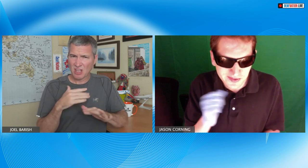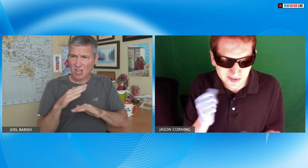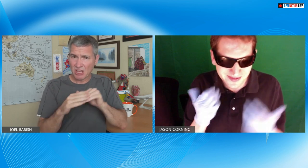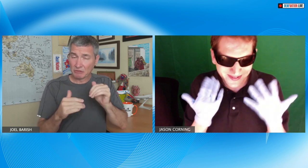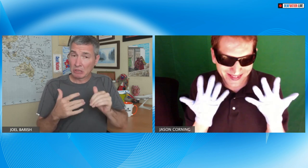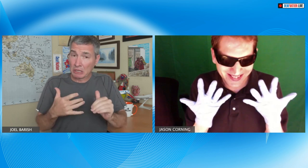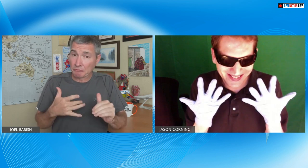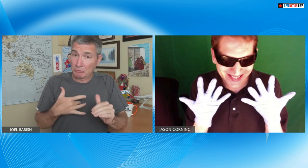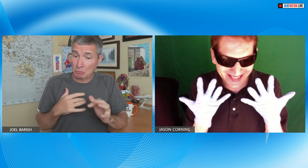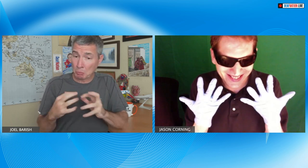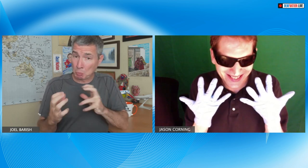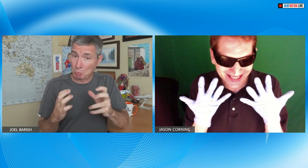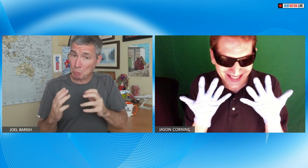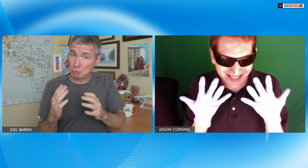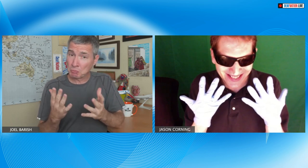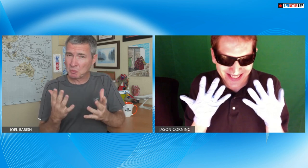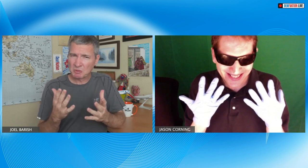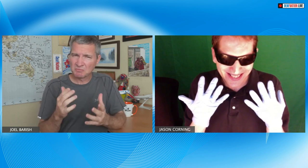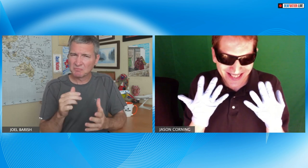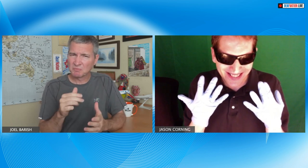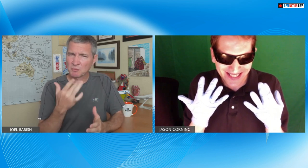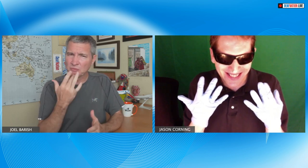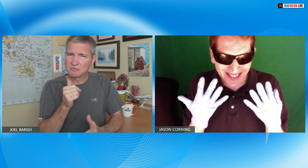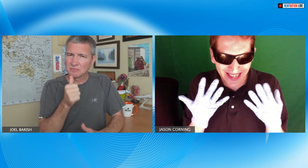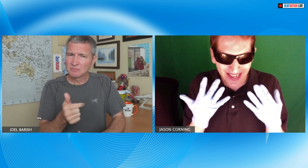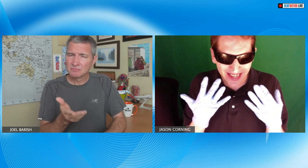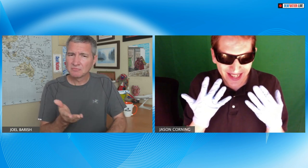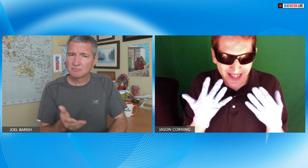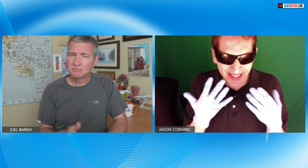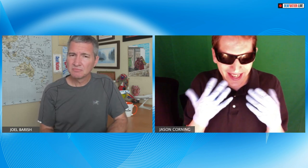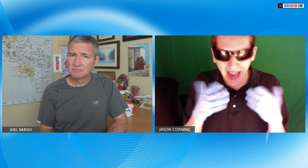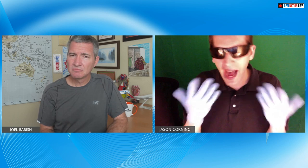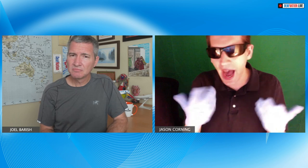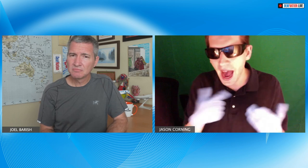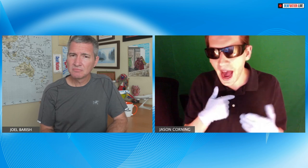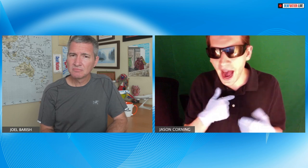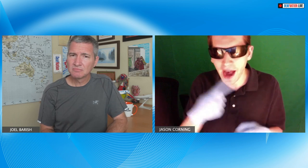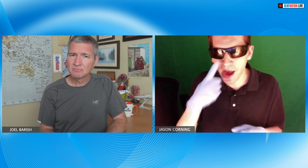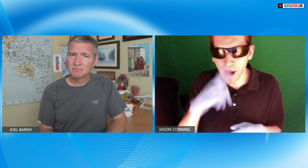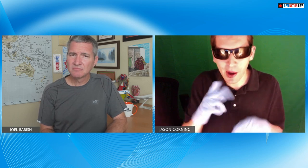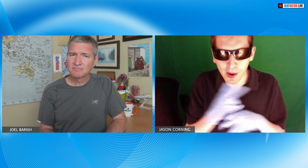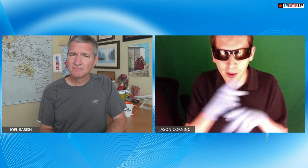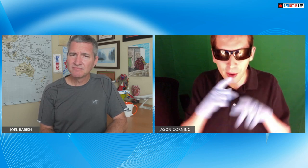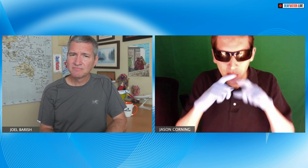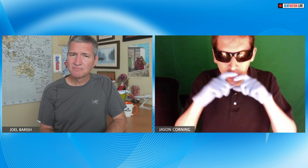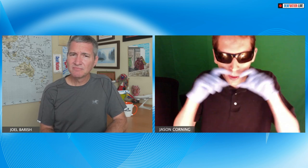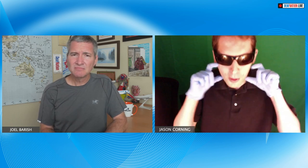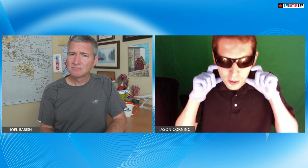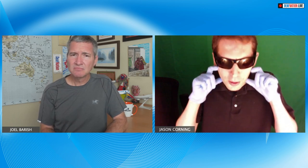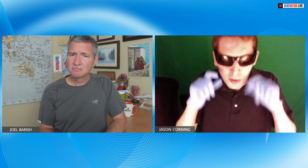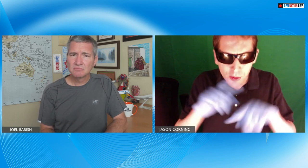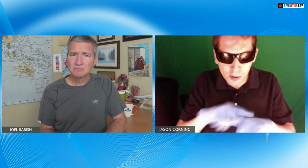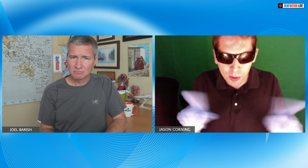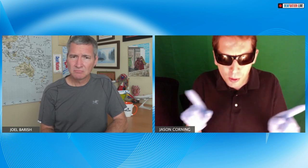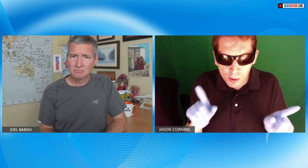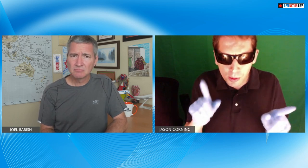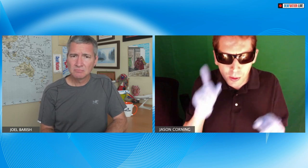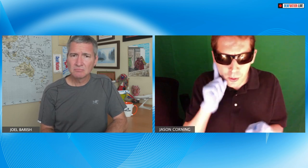do you feel comfortable? Mind explaining your feeling? I don’t mind wearing a glove and mask